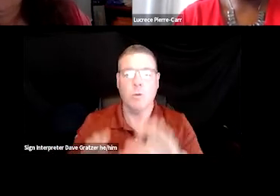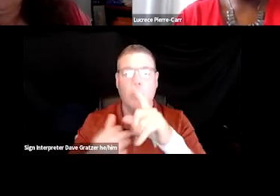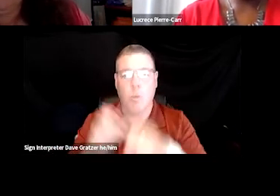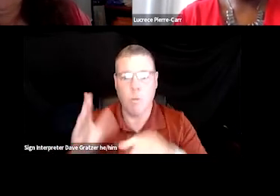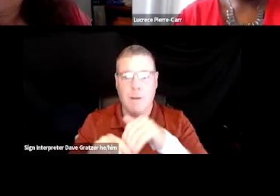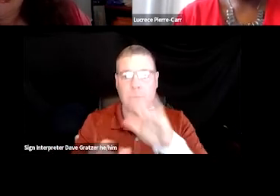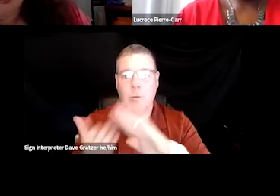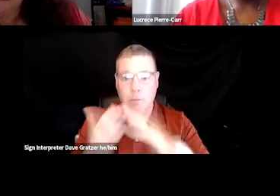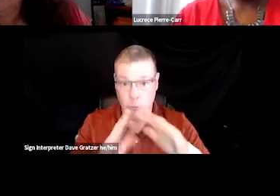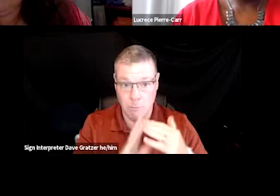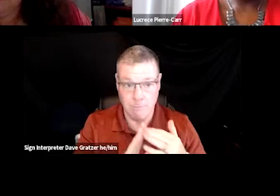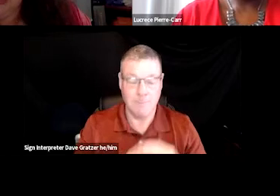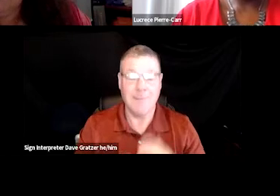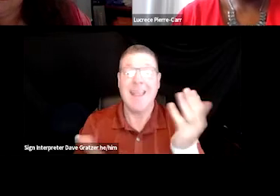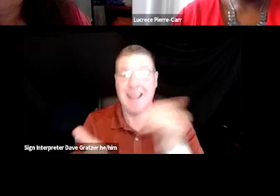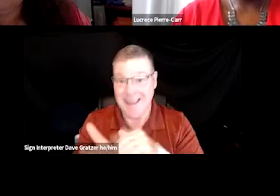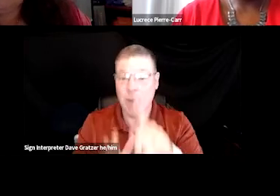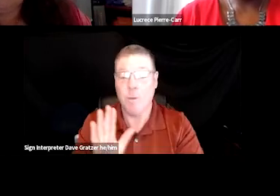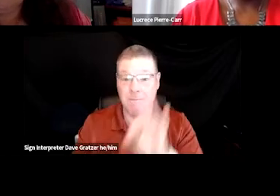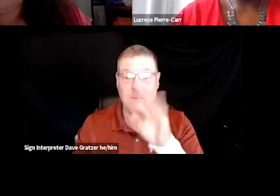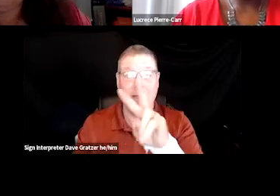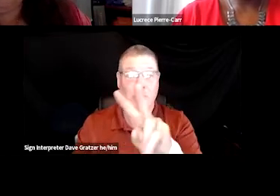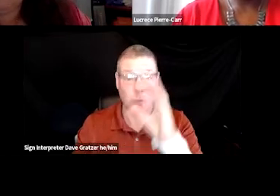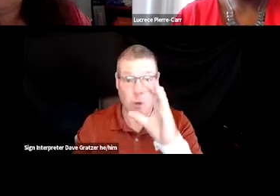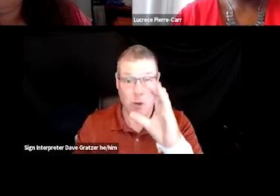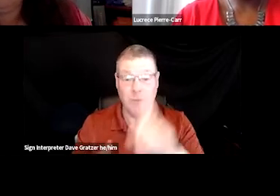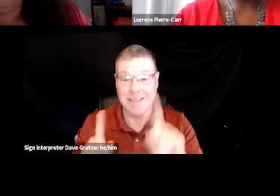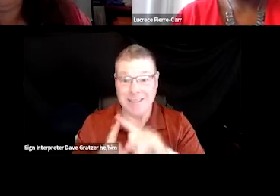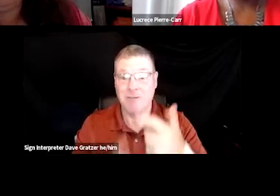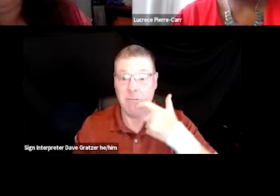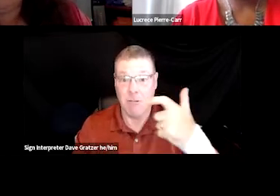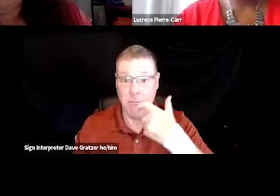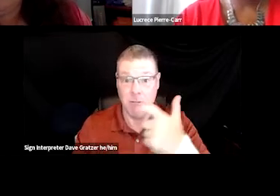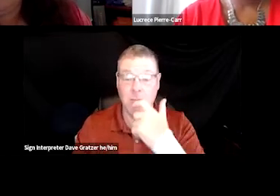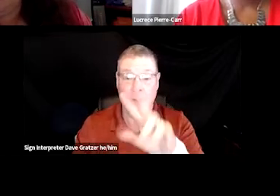And what you'll find again, are those 200 crisis lines and crisis centers across the US who